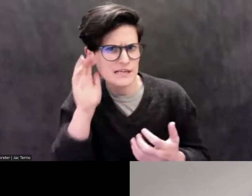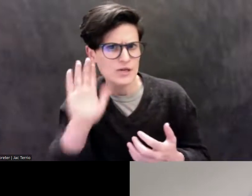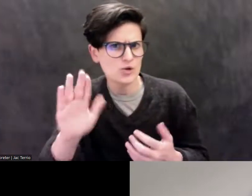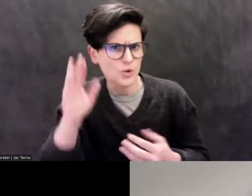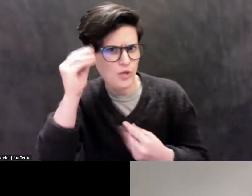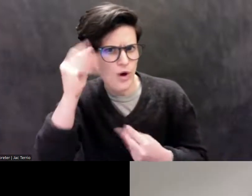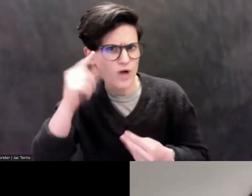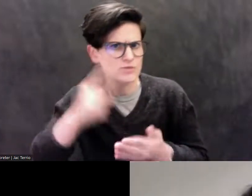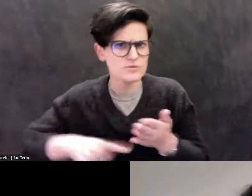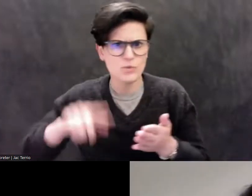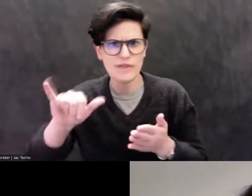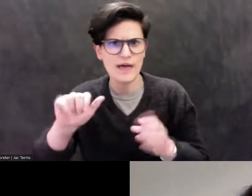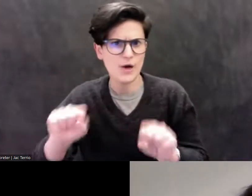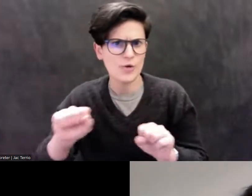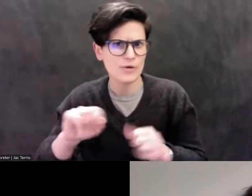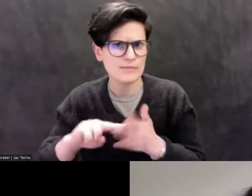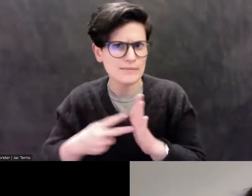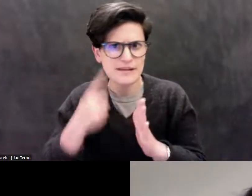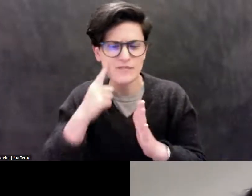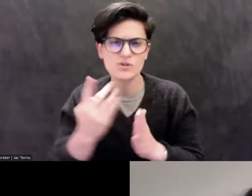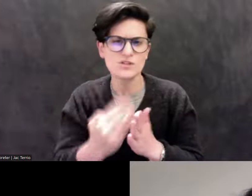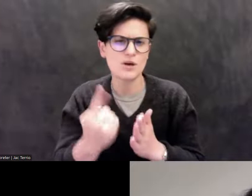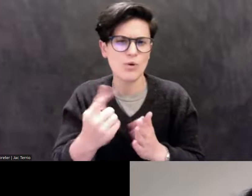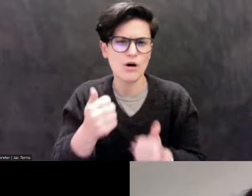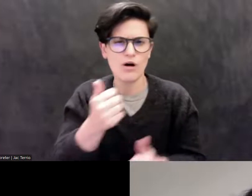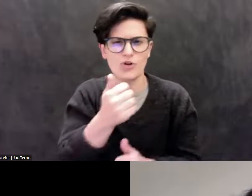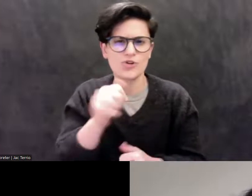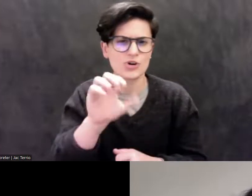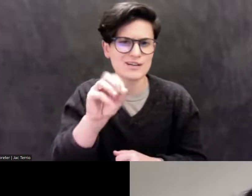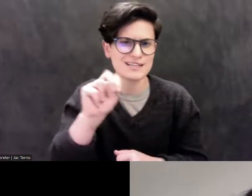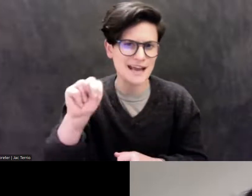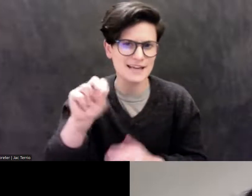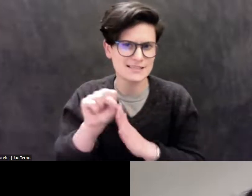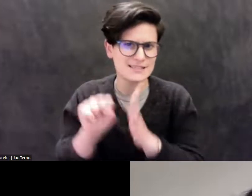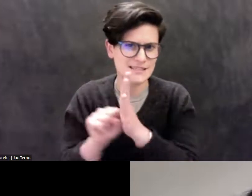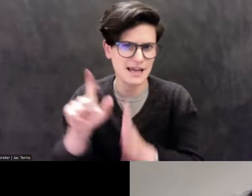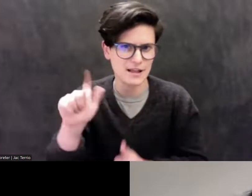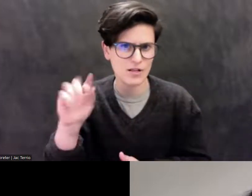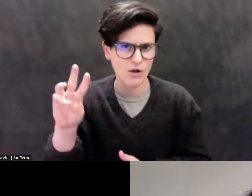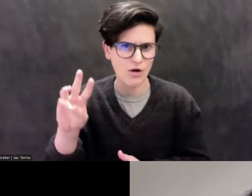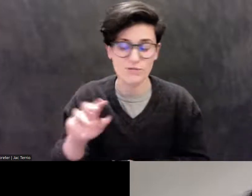mean for someone under connecticut State law. 15:56:00 That's a great question, and I know